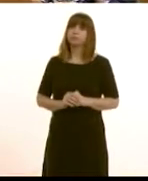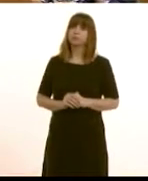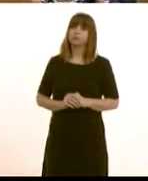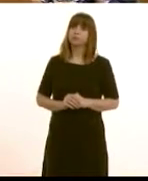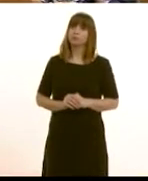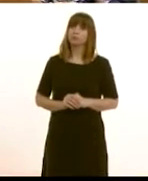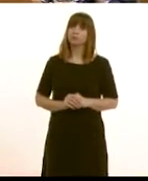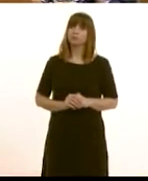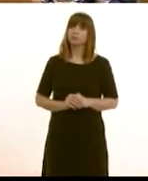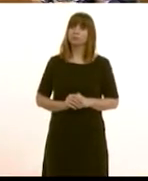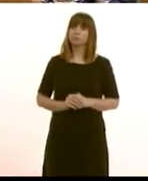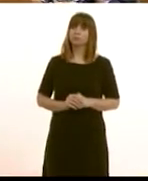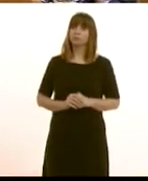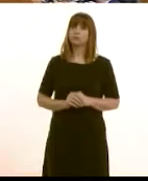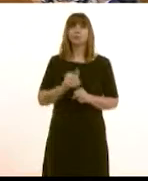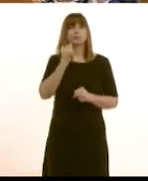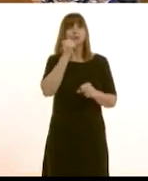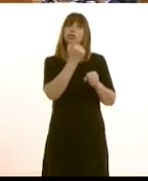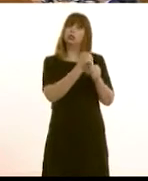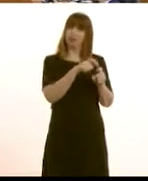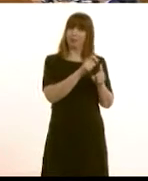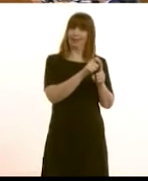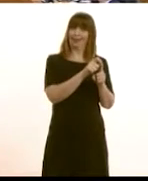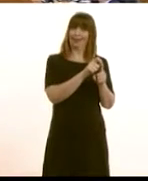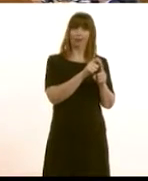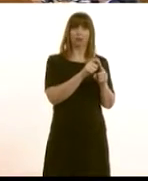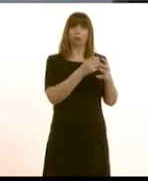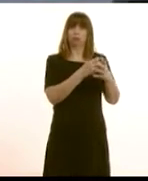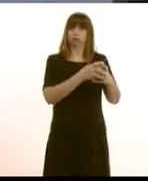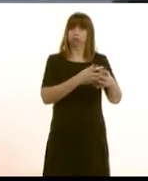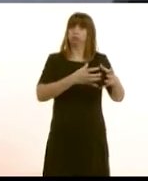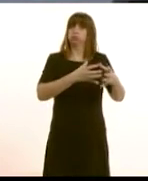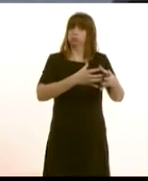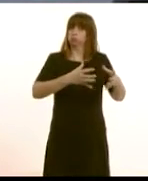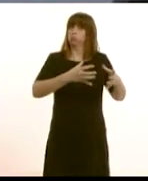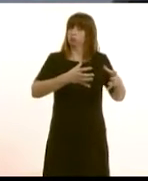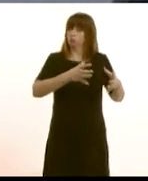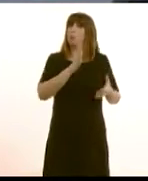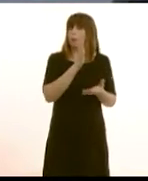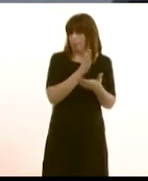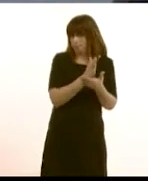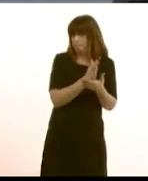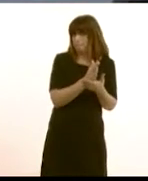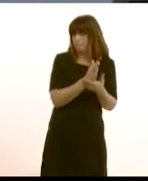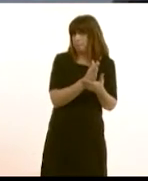is the case that the number of GPs in Wales has increased, that is scant compensation